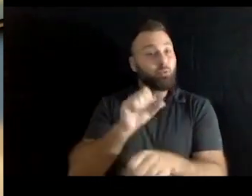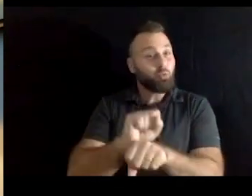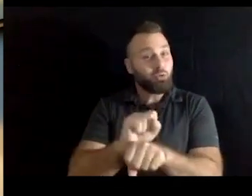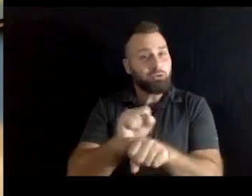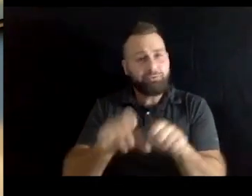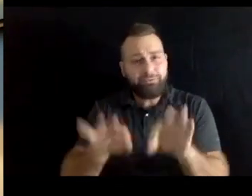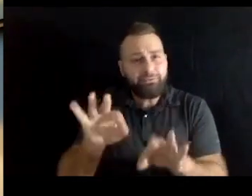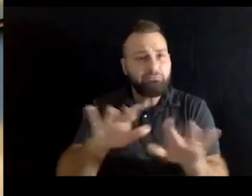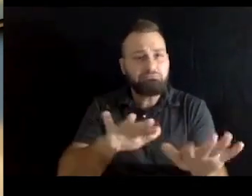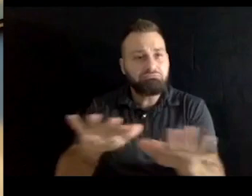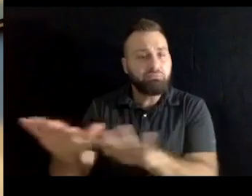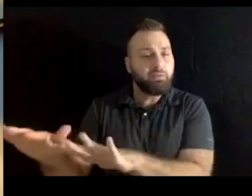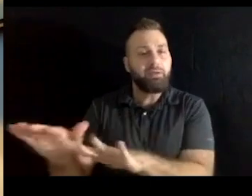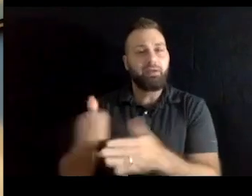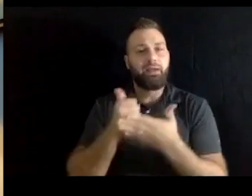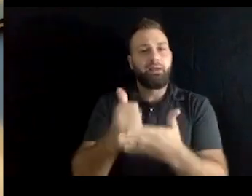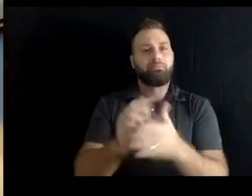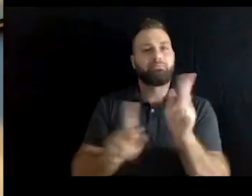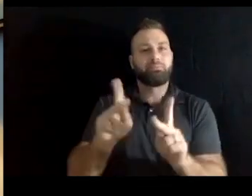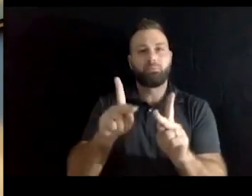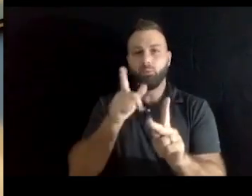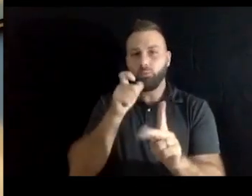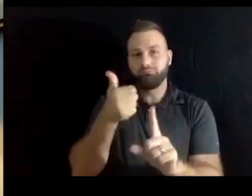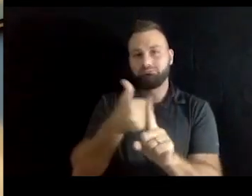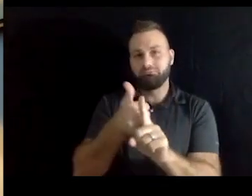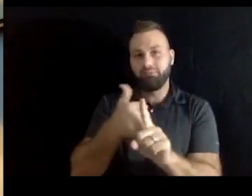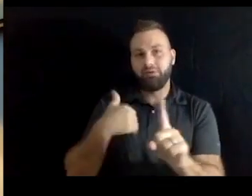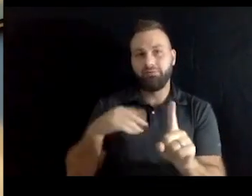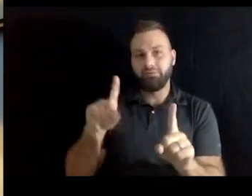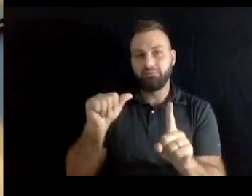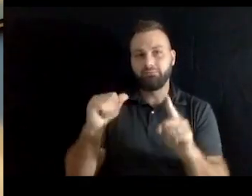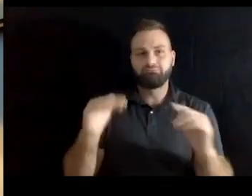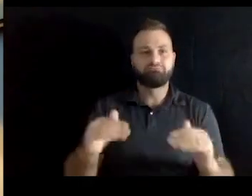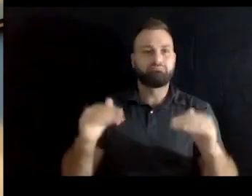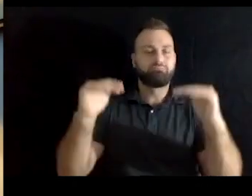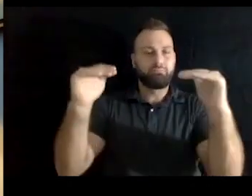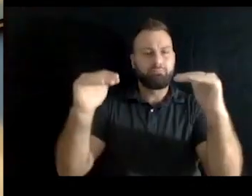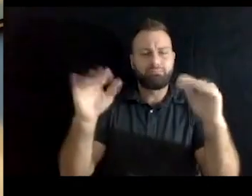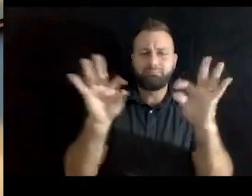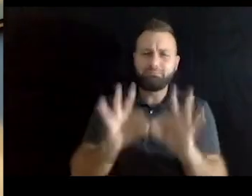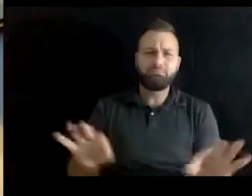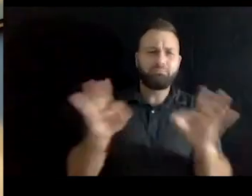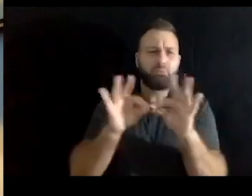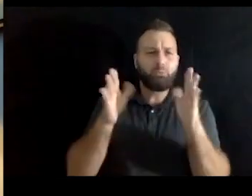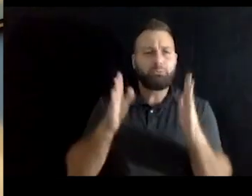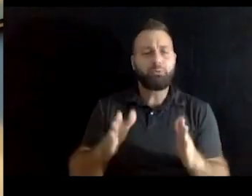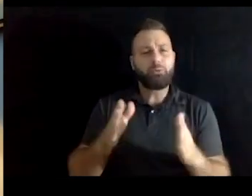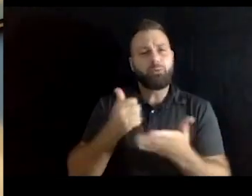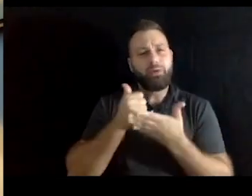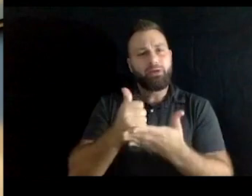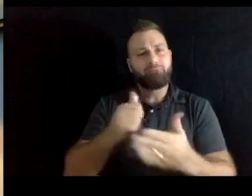of people with disabilities. He's a vital voice as we strive to fulfill the promise of the ADA,